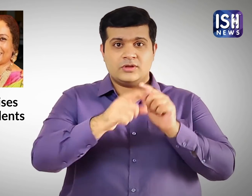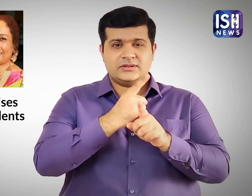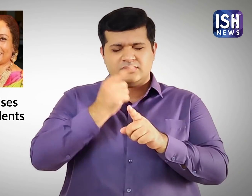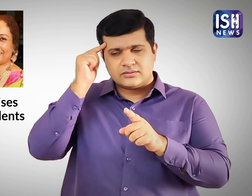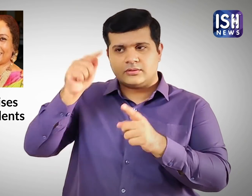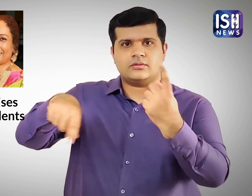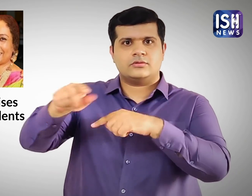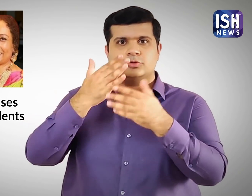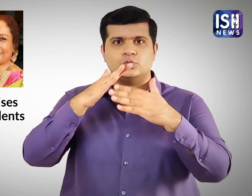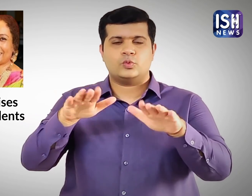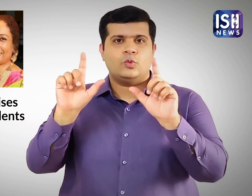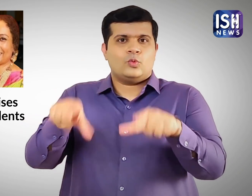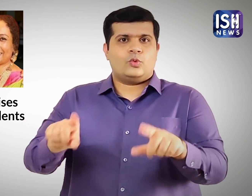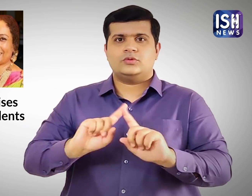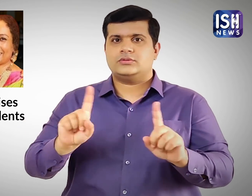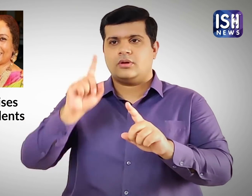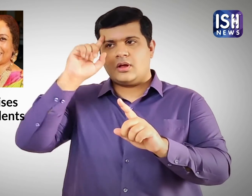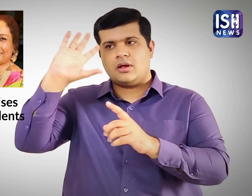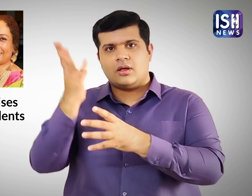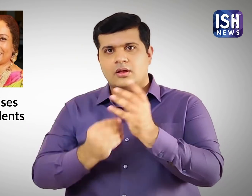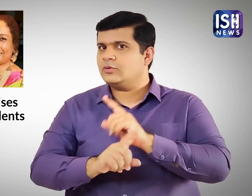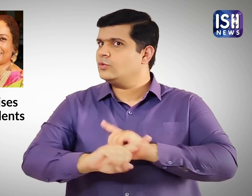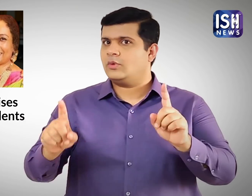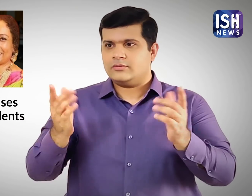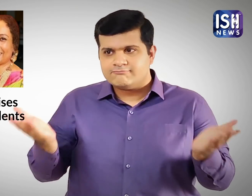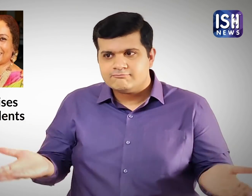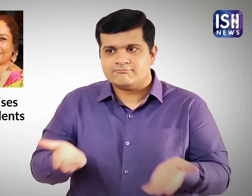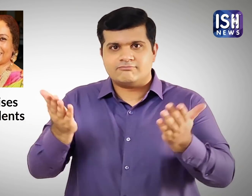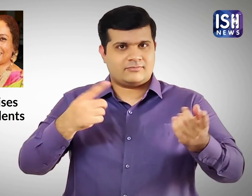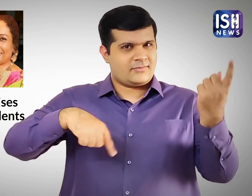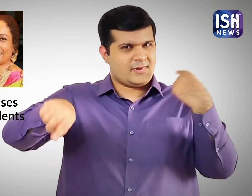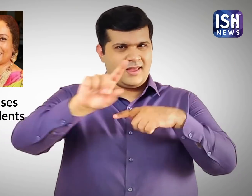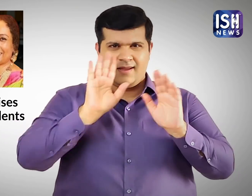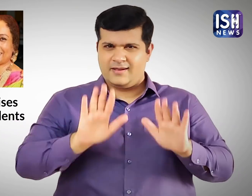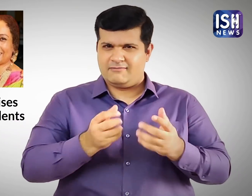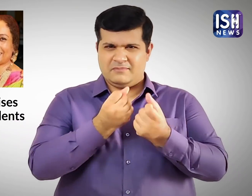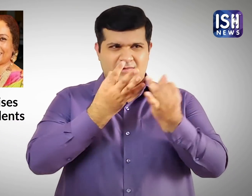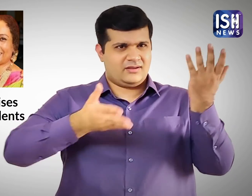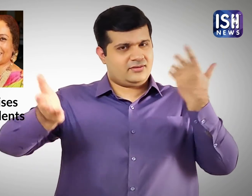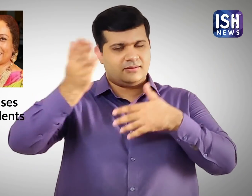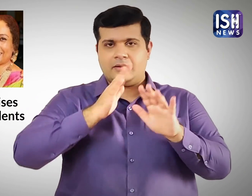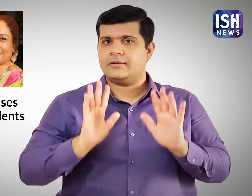Teachers are working hard to ensure that the students do not miss out on their education.